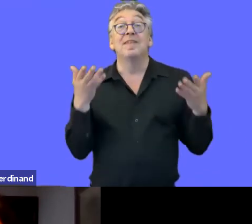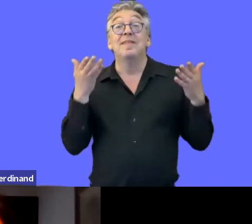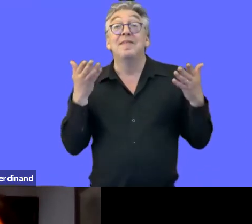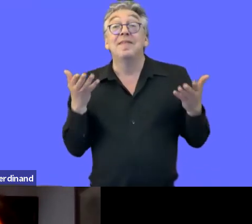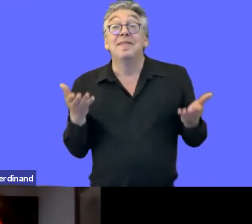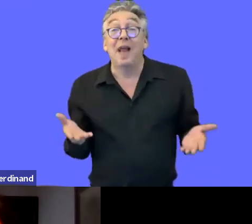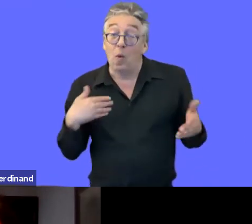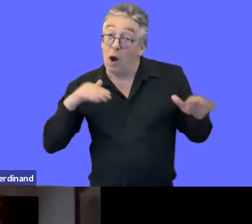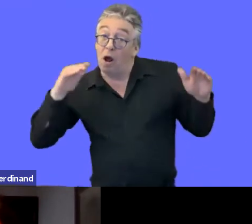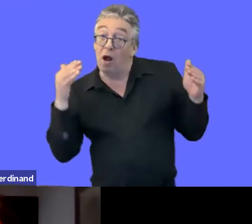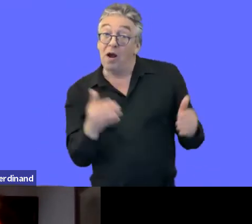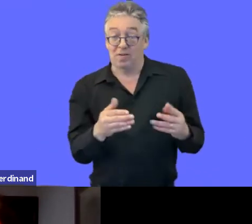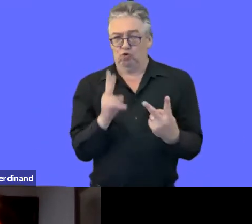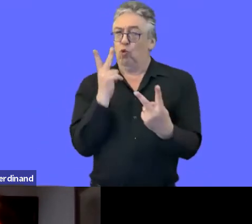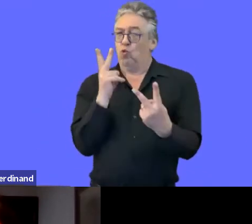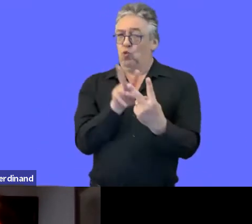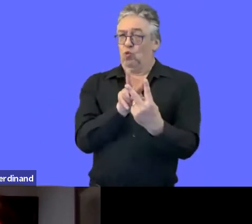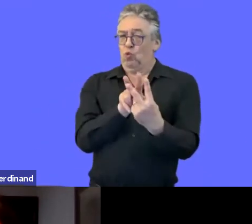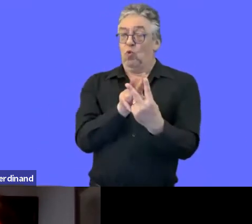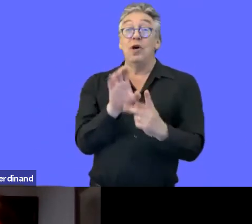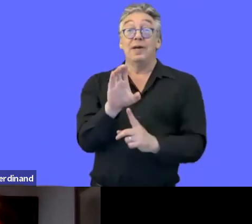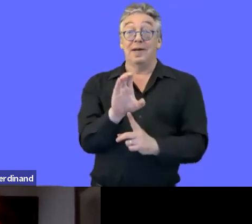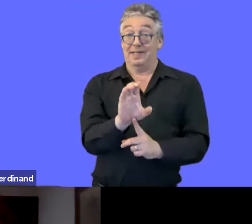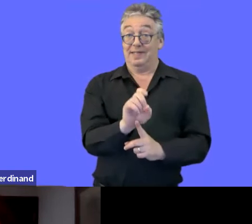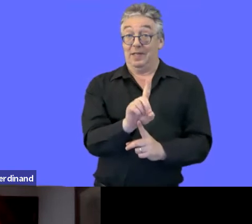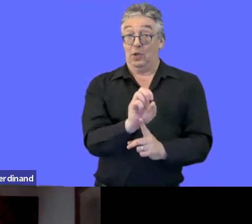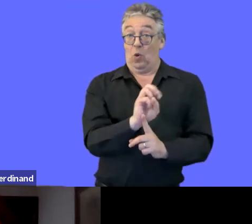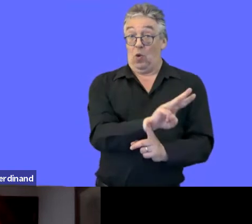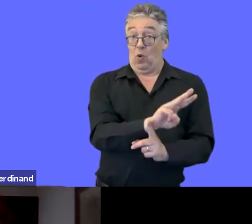and CRPD protocol. And for the first case,